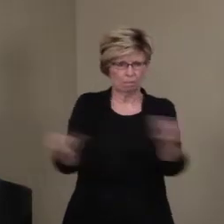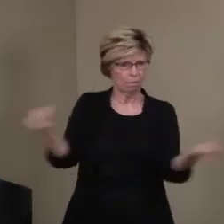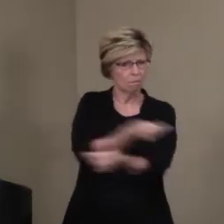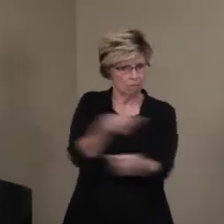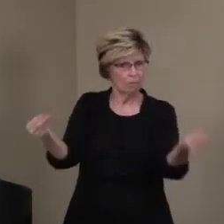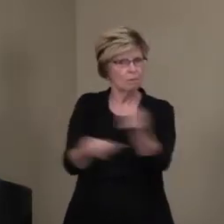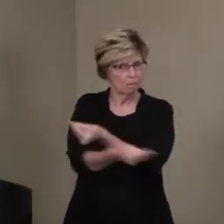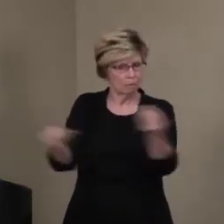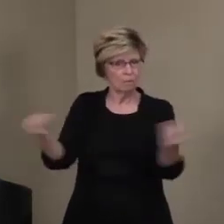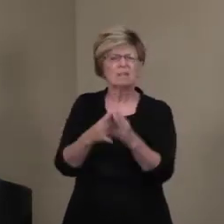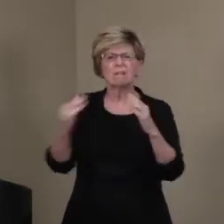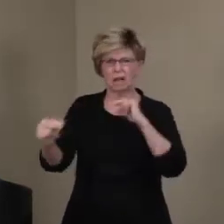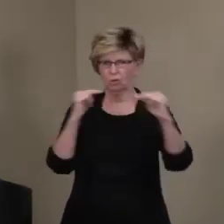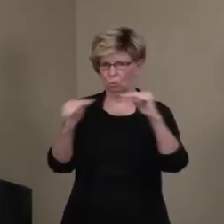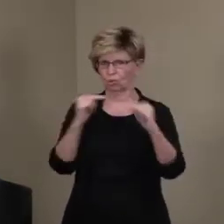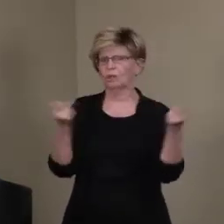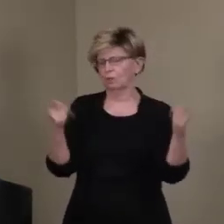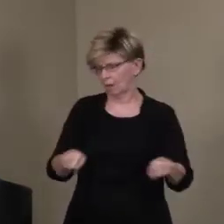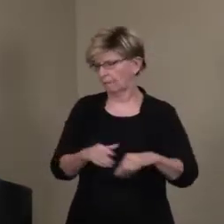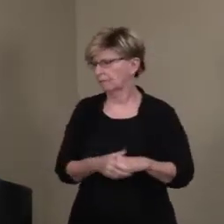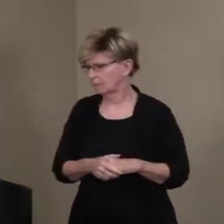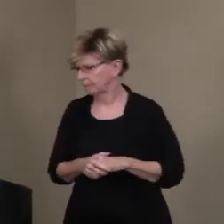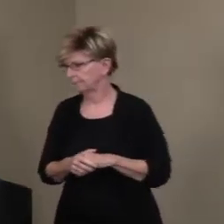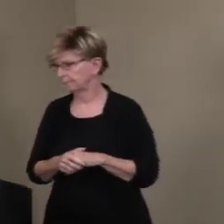maybe one student can do one particular job and the other student is more fitted